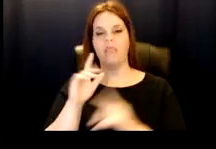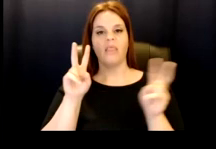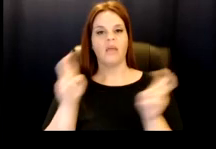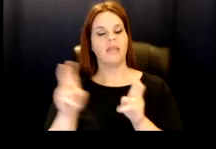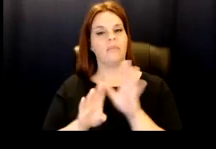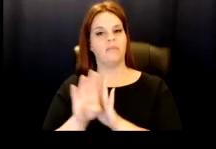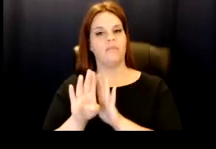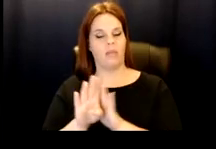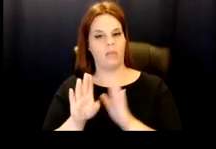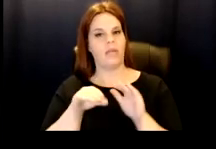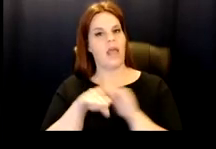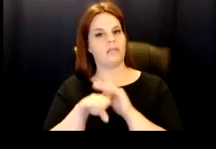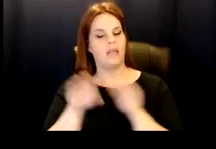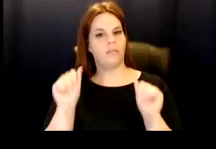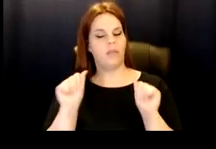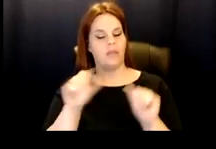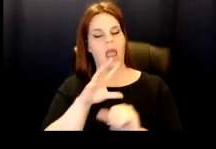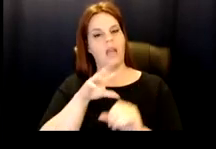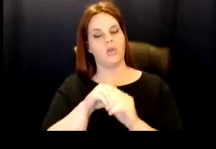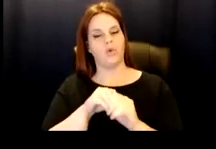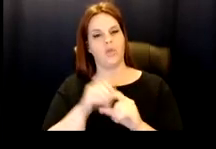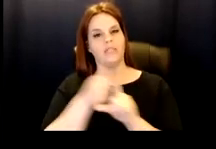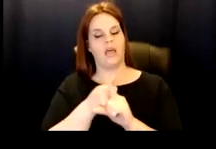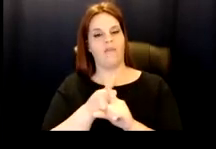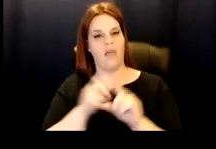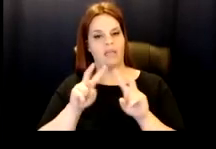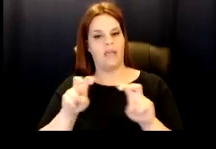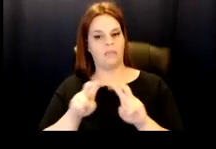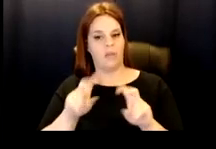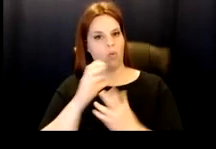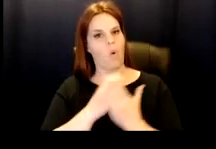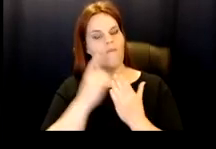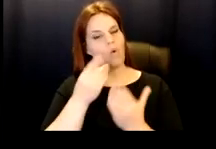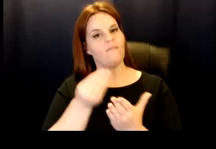developing an accessibility and inclusion self assessment course for financial institutions.